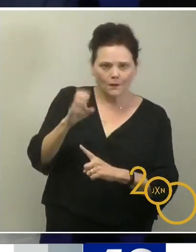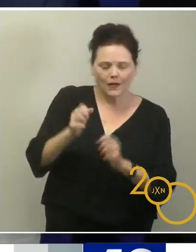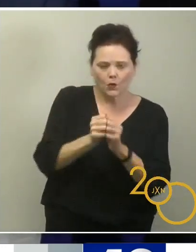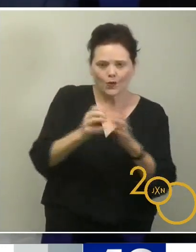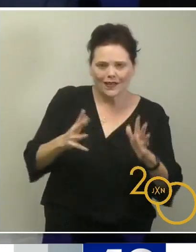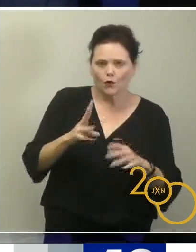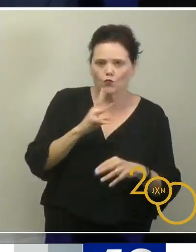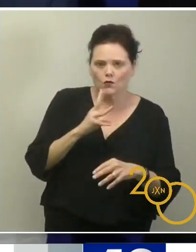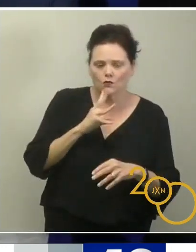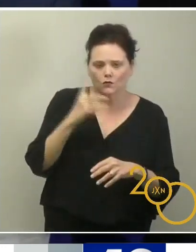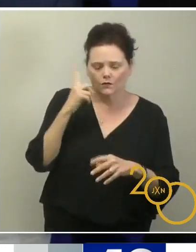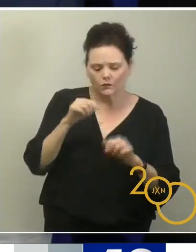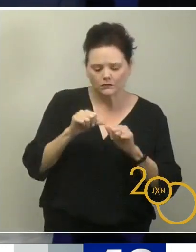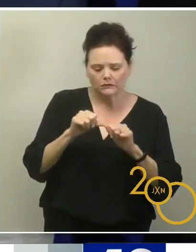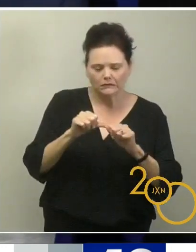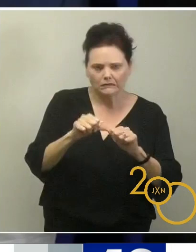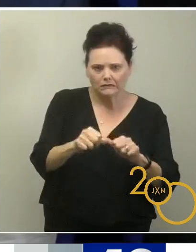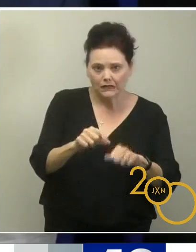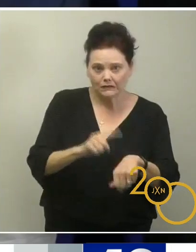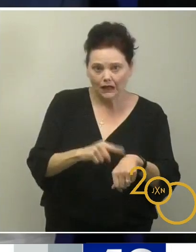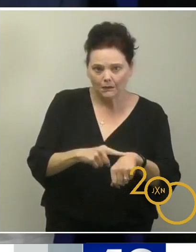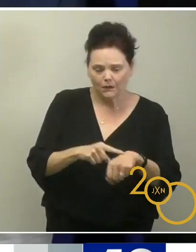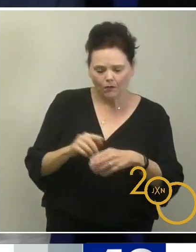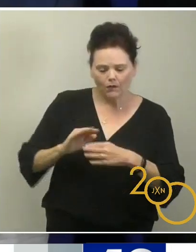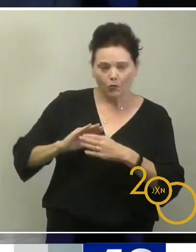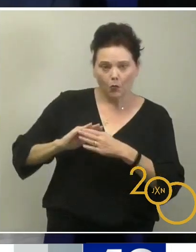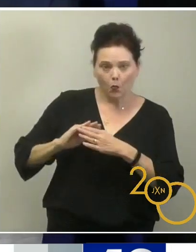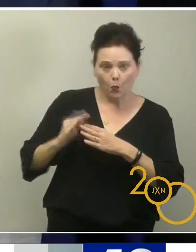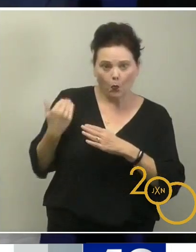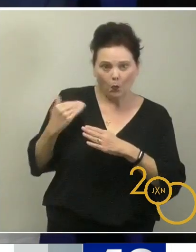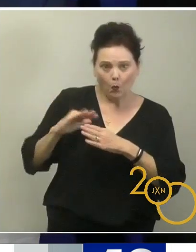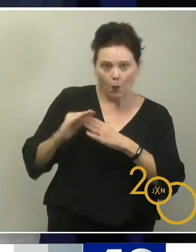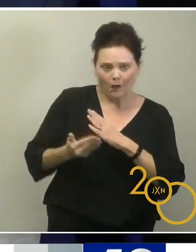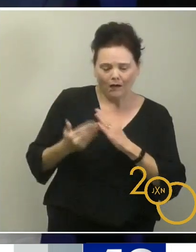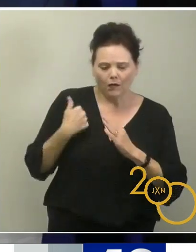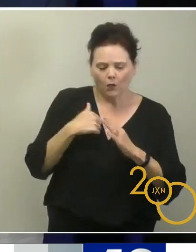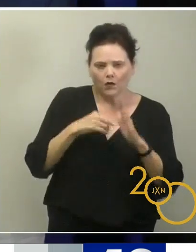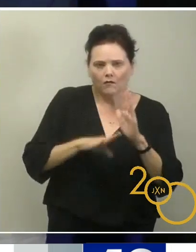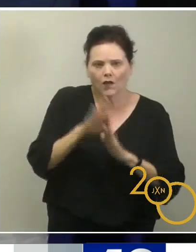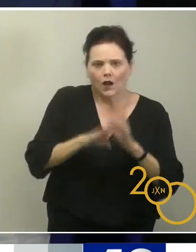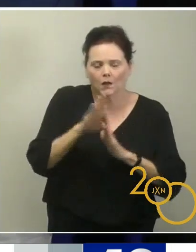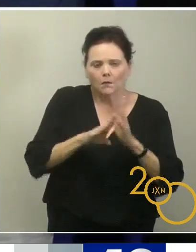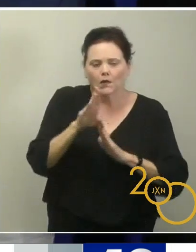SOMETHING DID NOT MATERIALLY IMPROVE. WE BEGAN PREPARING FOR A SCENARIO WHERE JACKSON WILL BEAT WITHOUT RUNNING WATER FOR